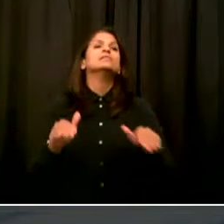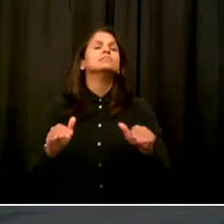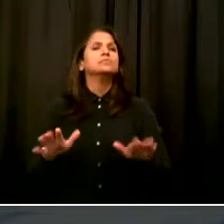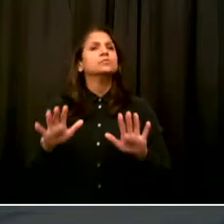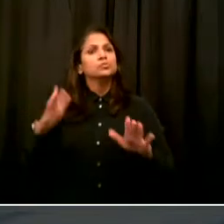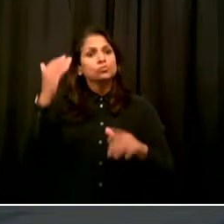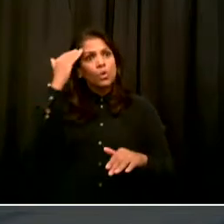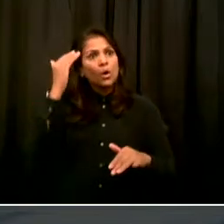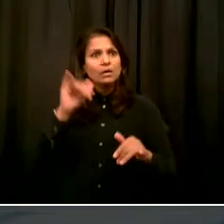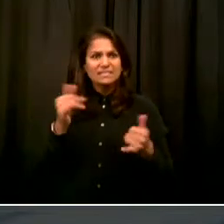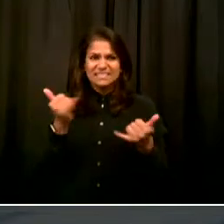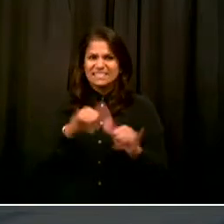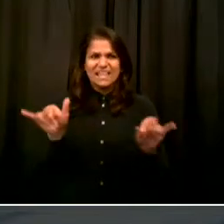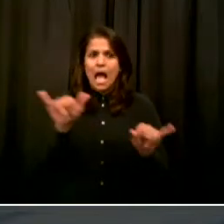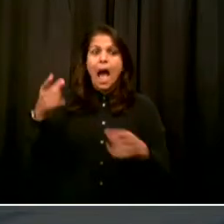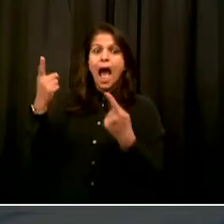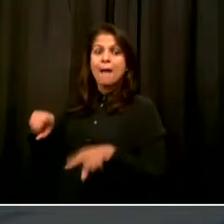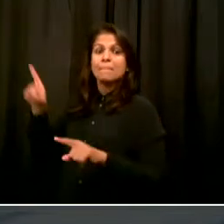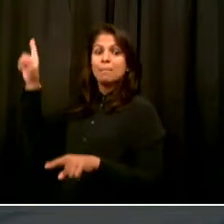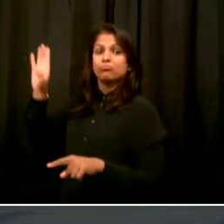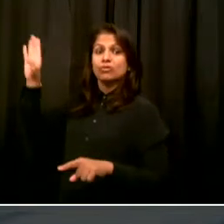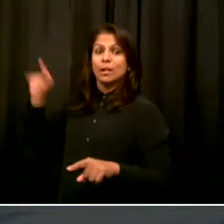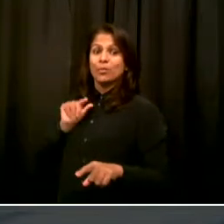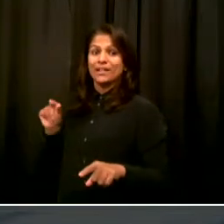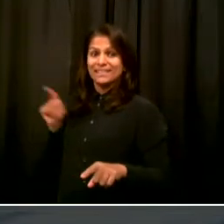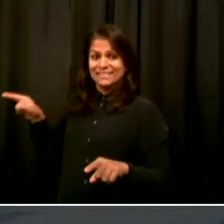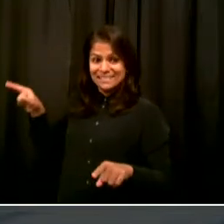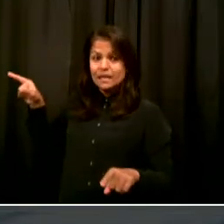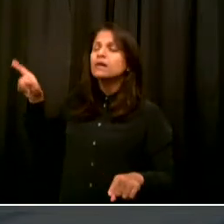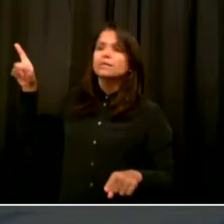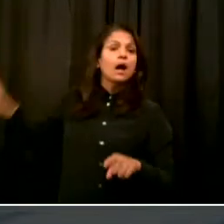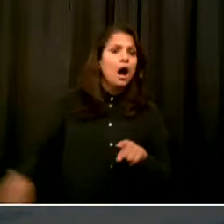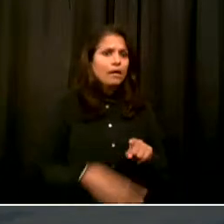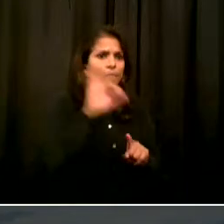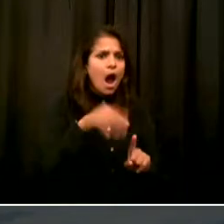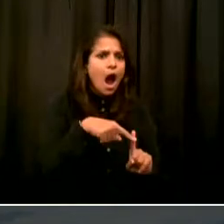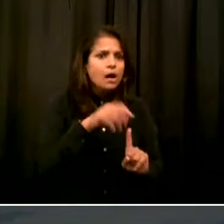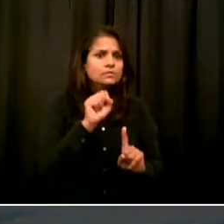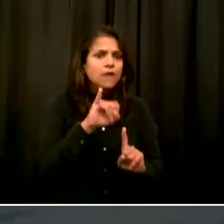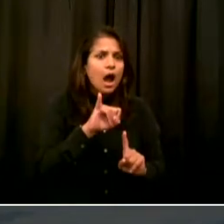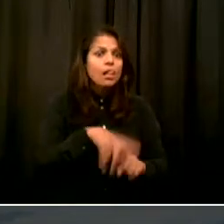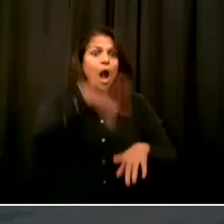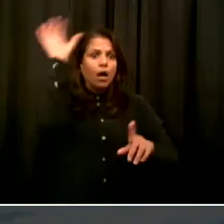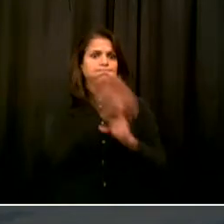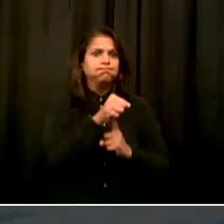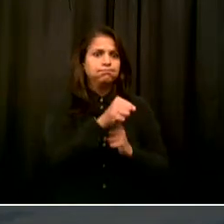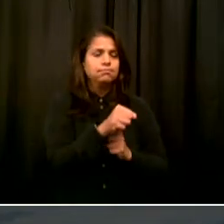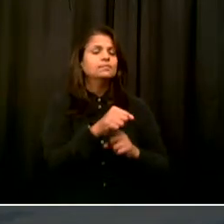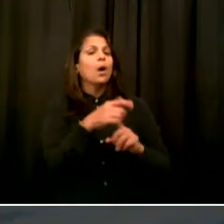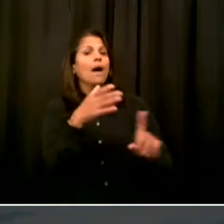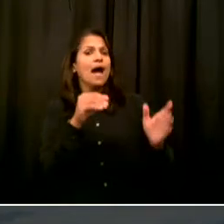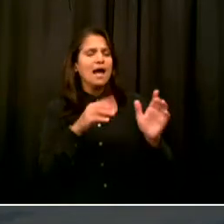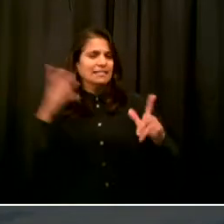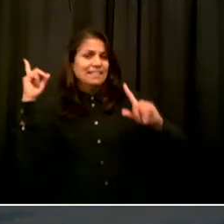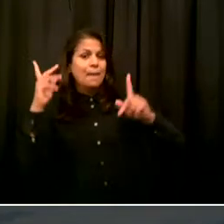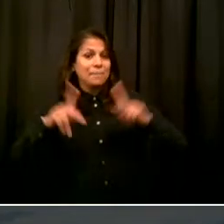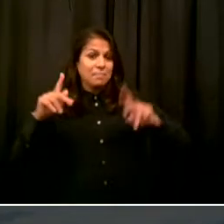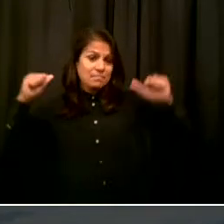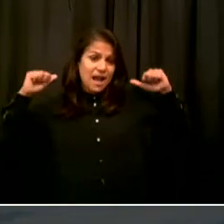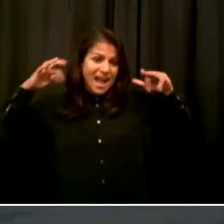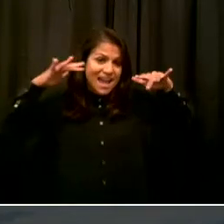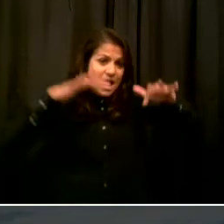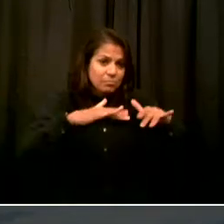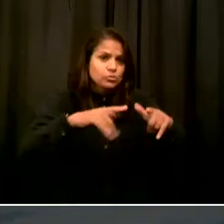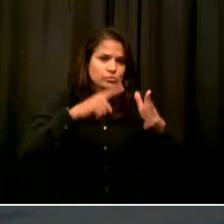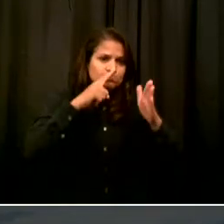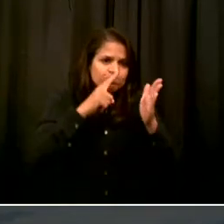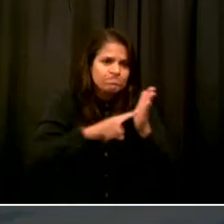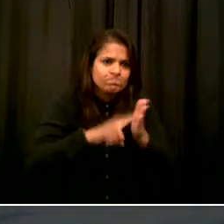AND, IN A COUPLE OF PLACES.